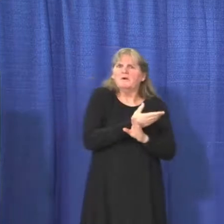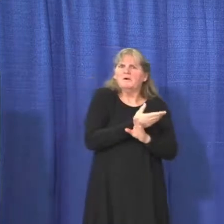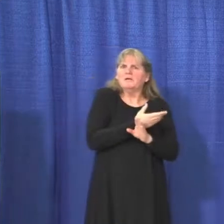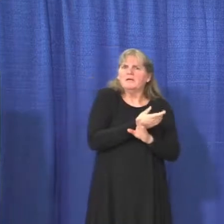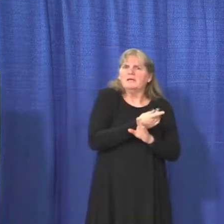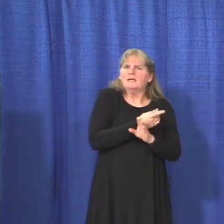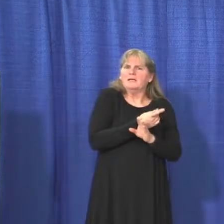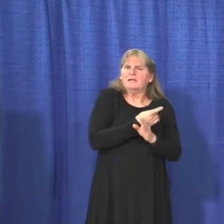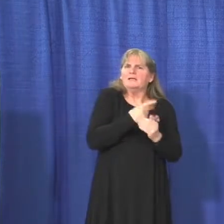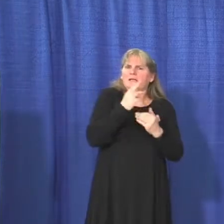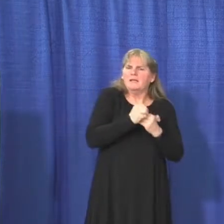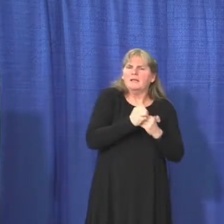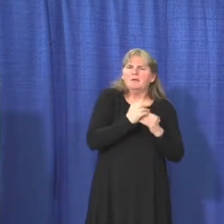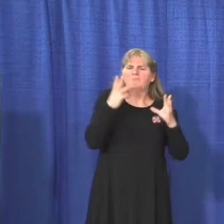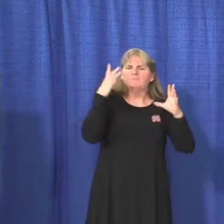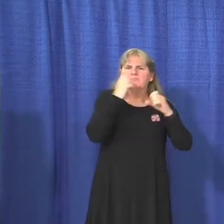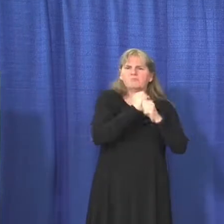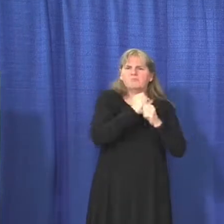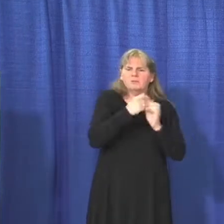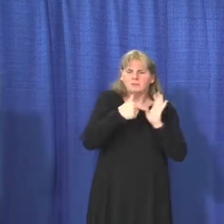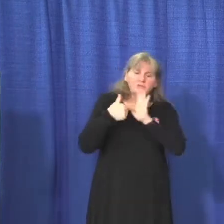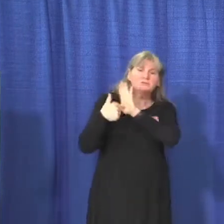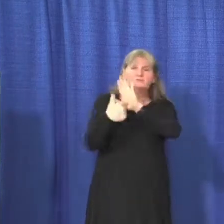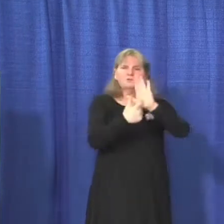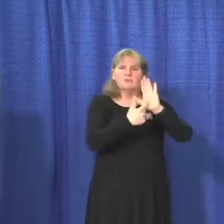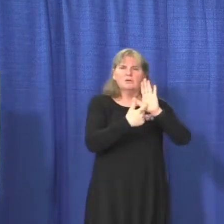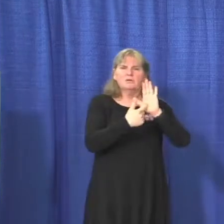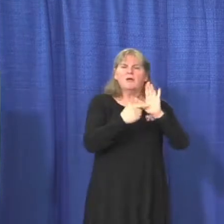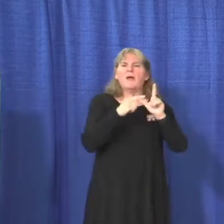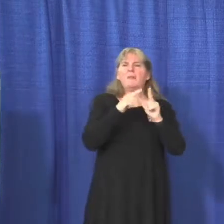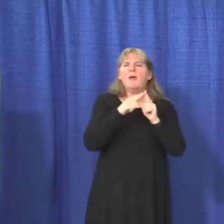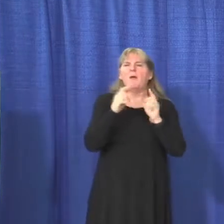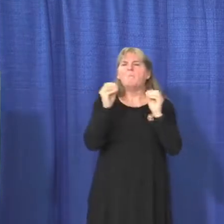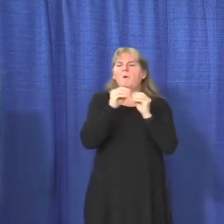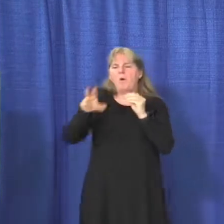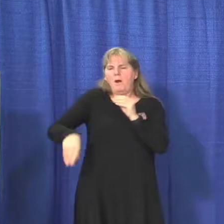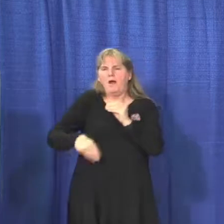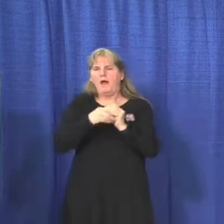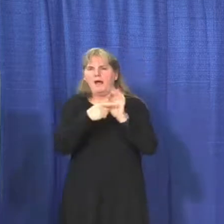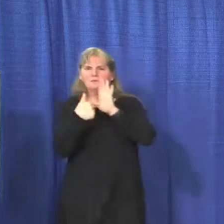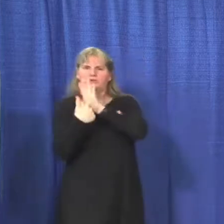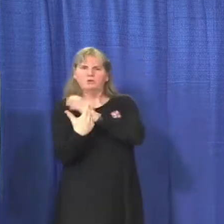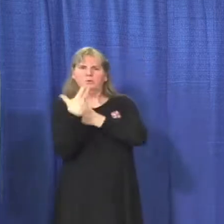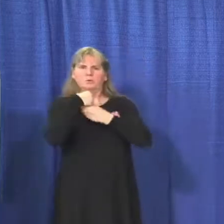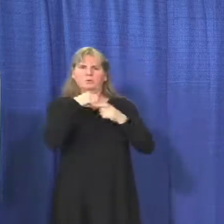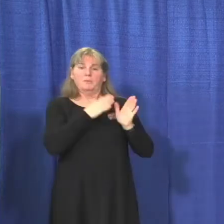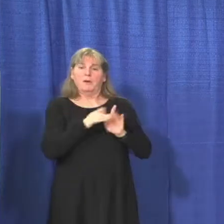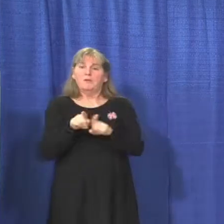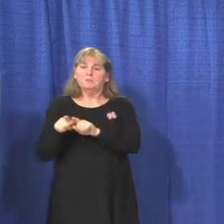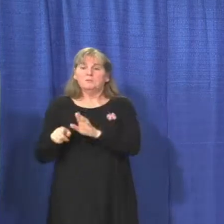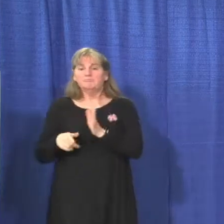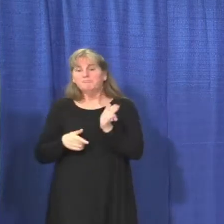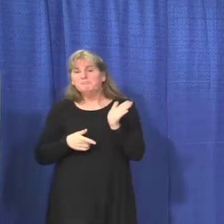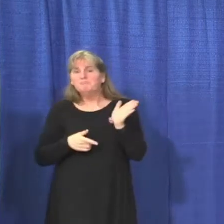and then adding in what all the other strategies and how they fit together.